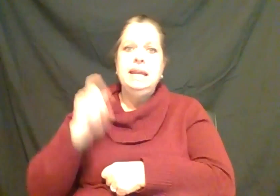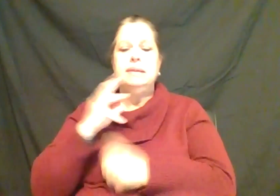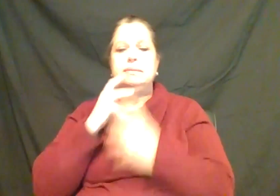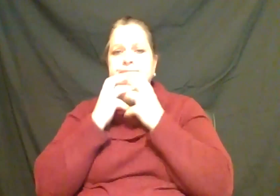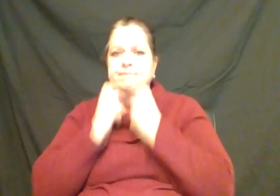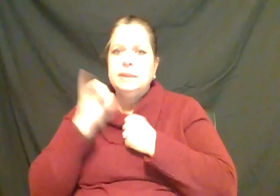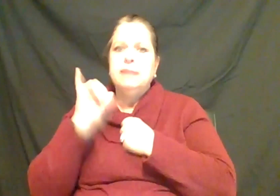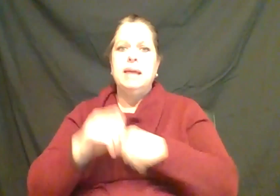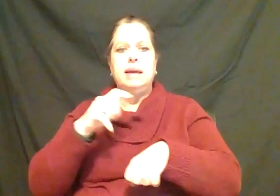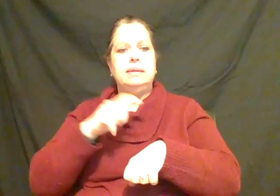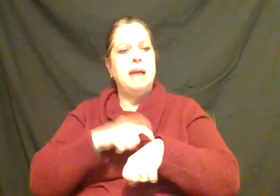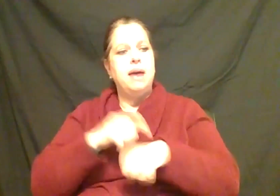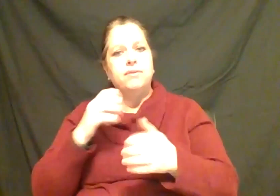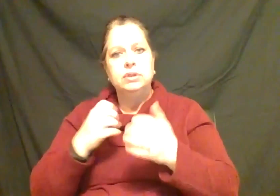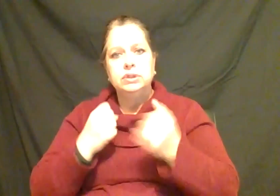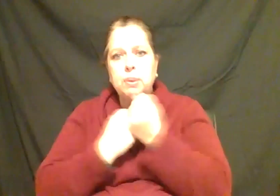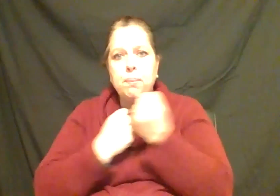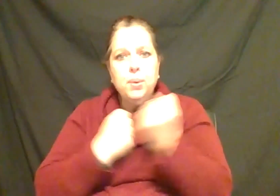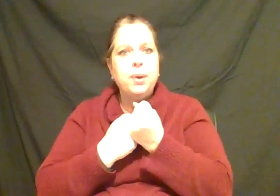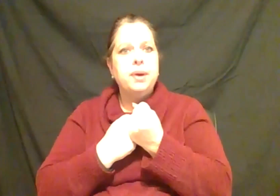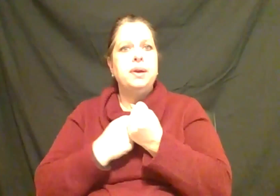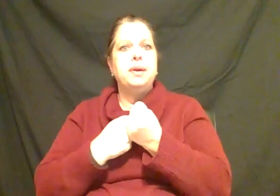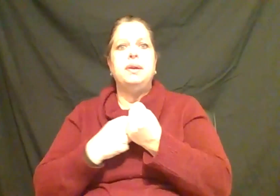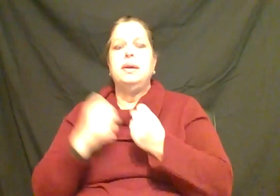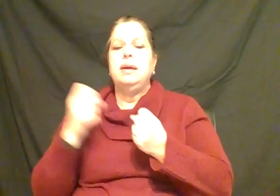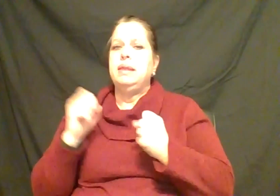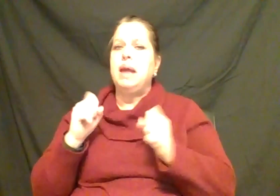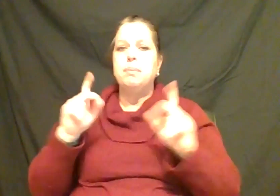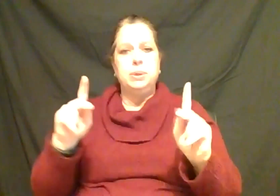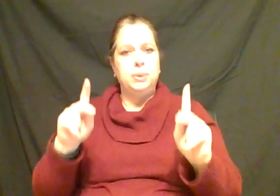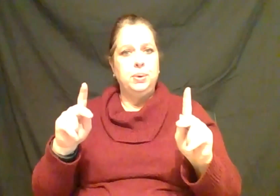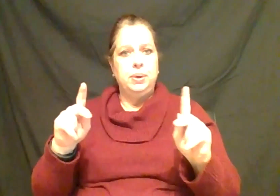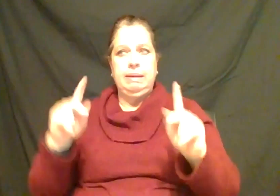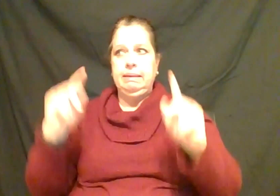support also they value the opportunity it gives them to to get tutoring from others to get into